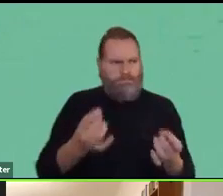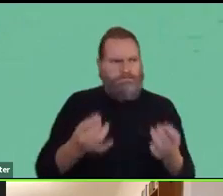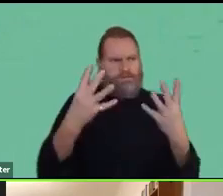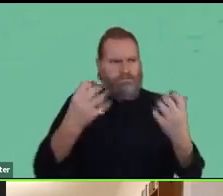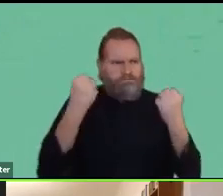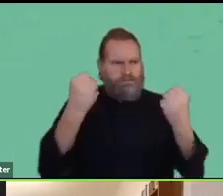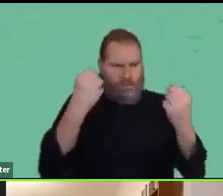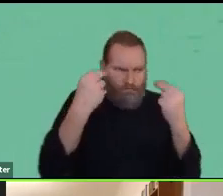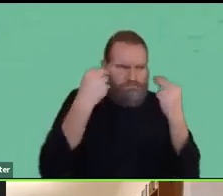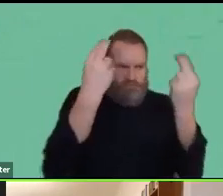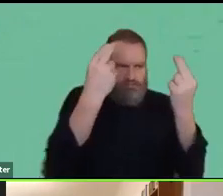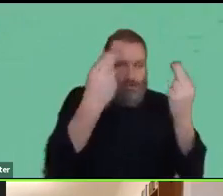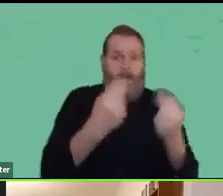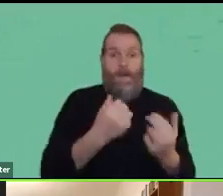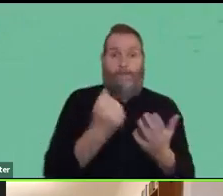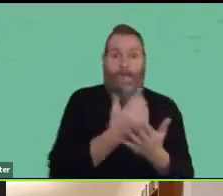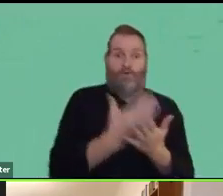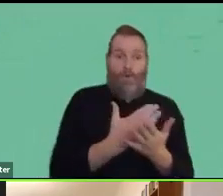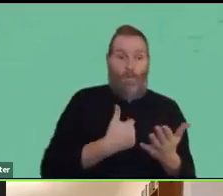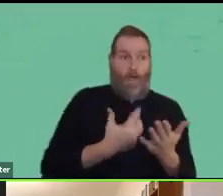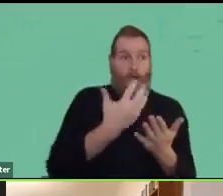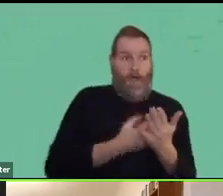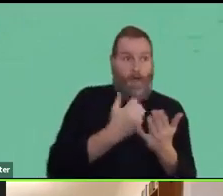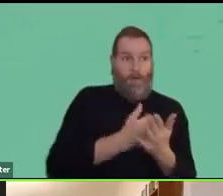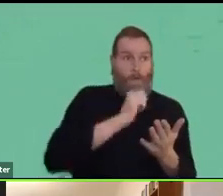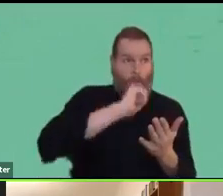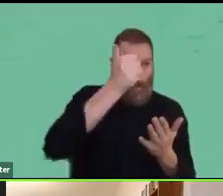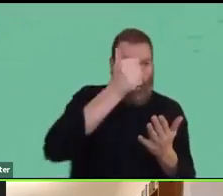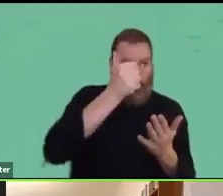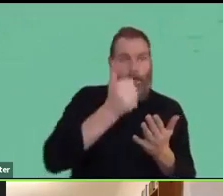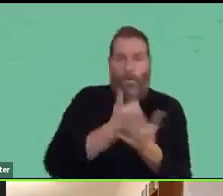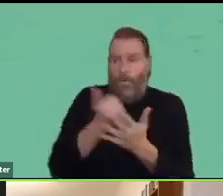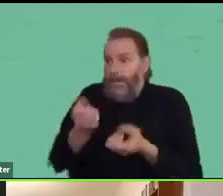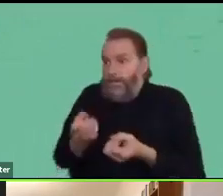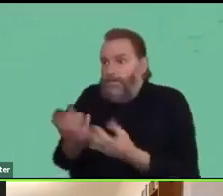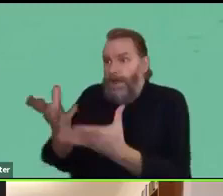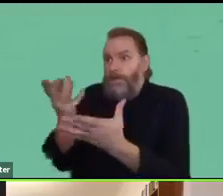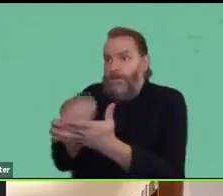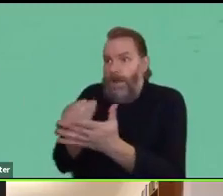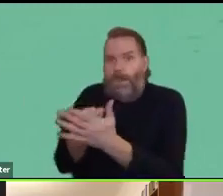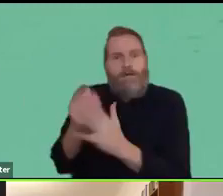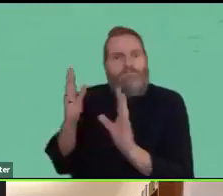earn enough money to be able to spend that money in the economy and in the private sector because